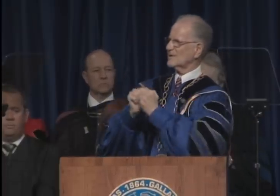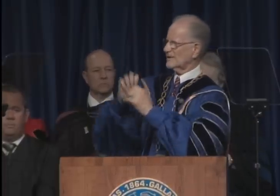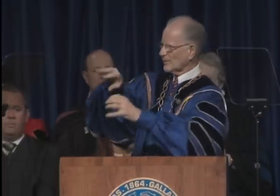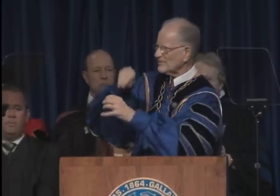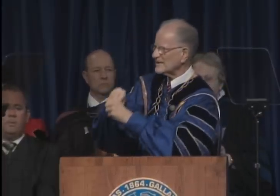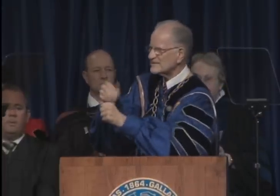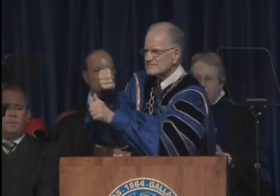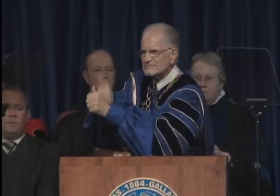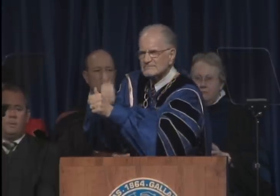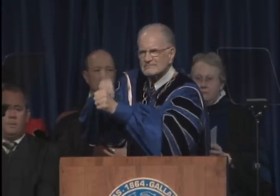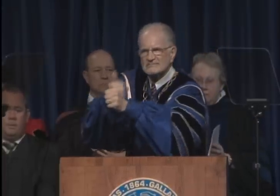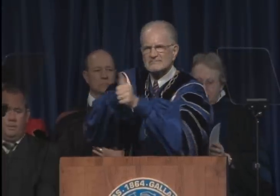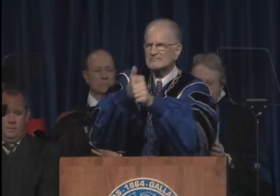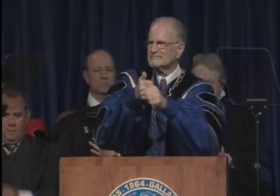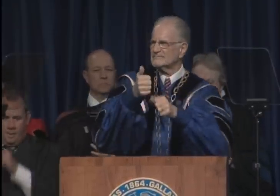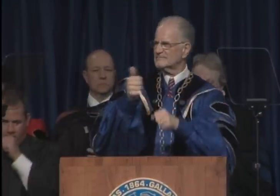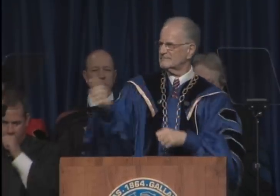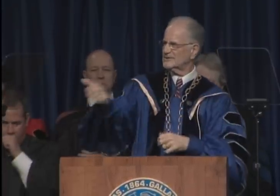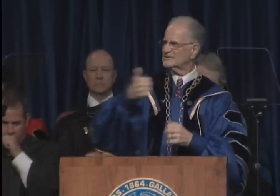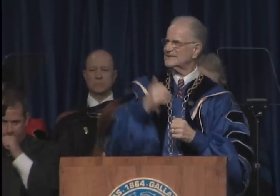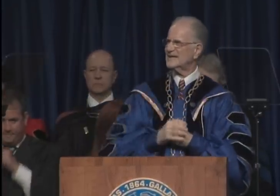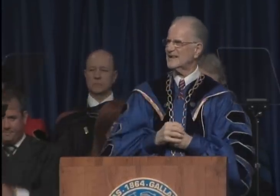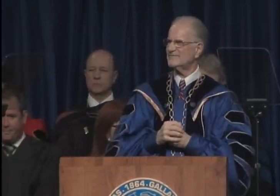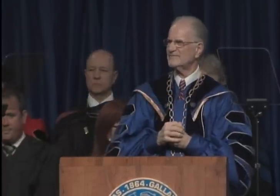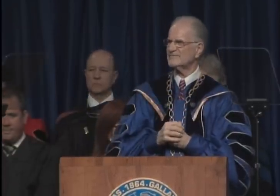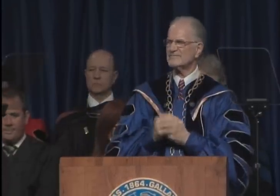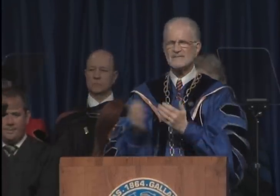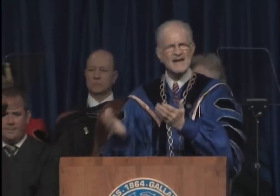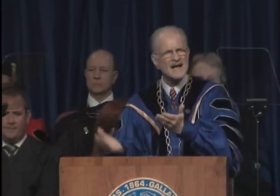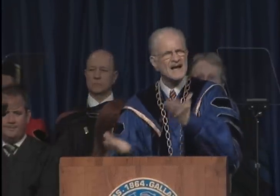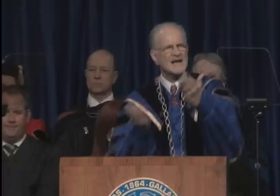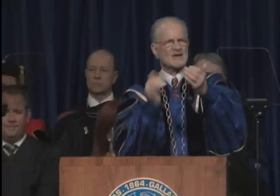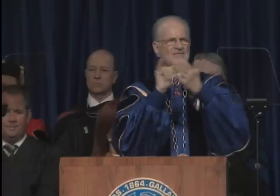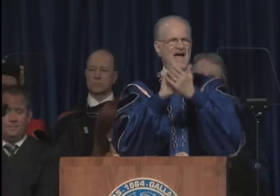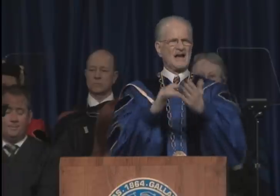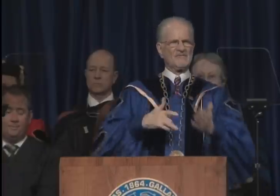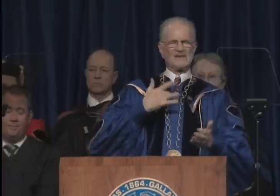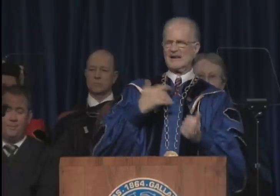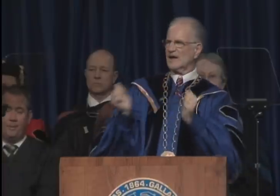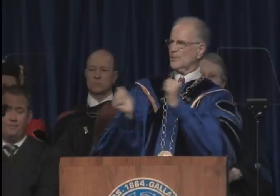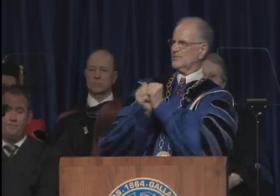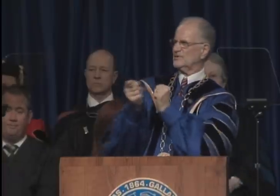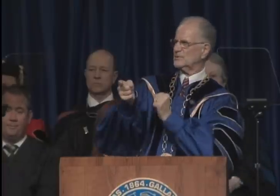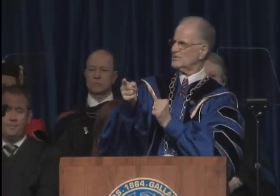that you feel within yourselves. Carry that feeling with you.